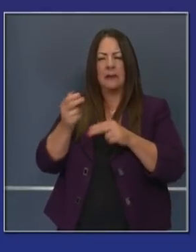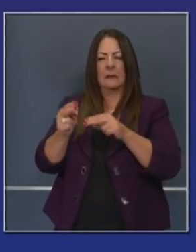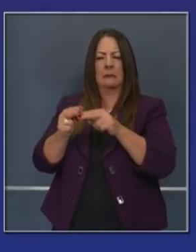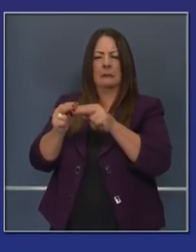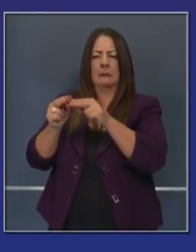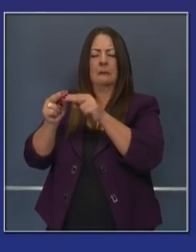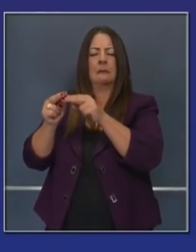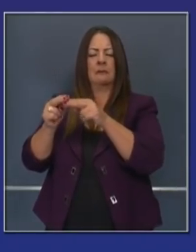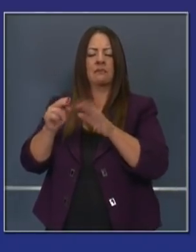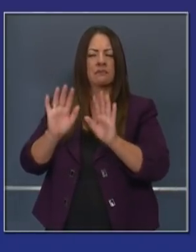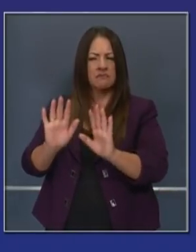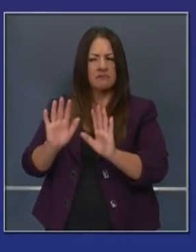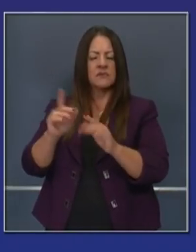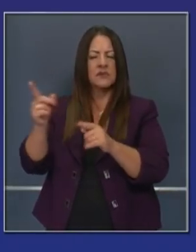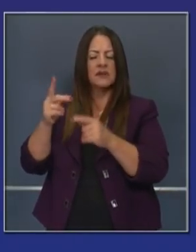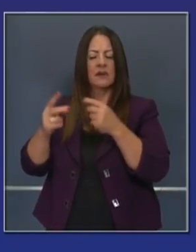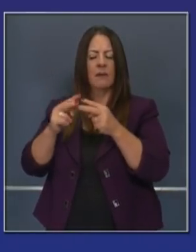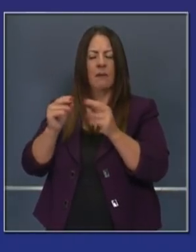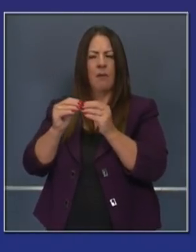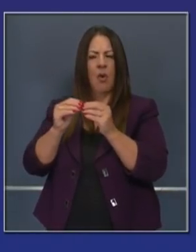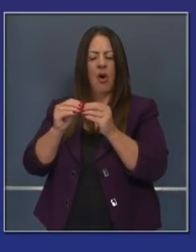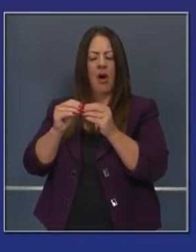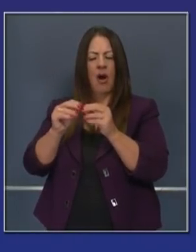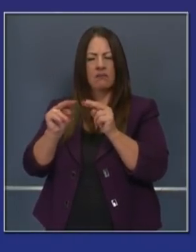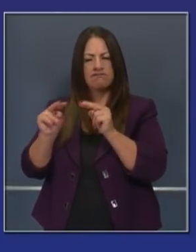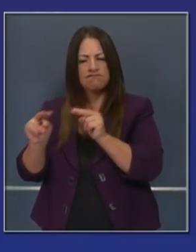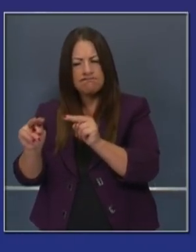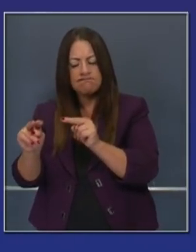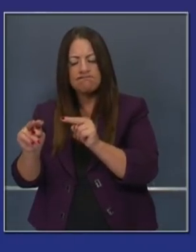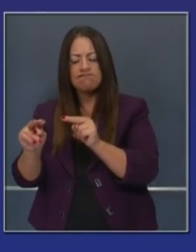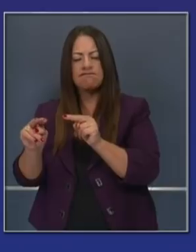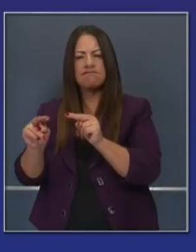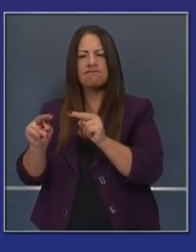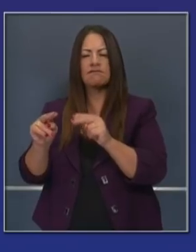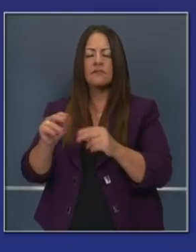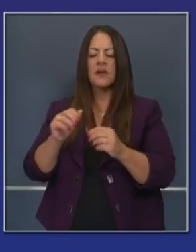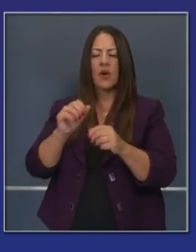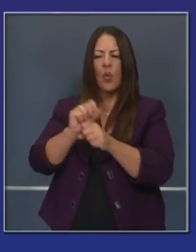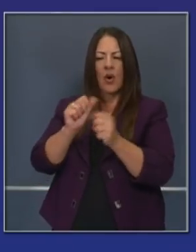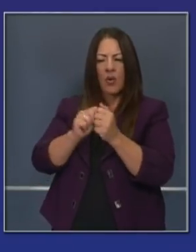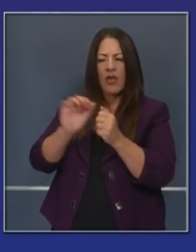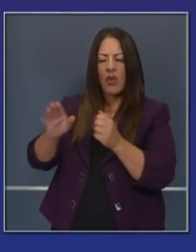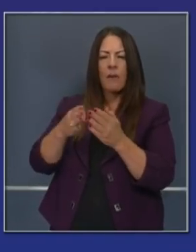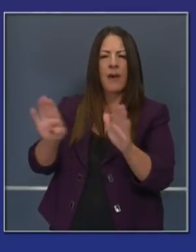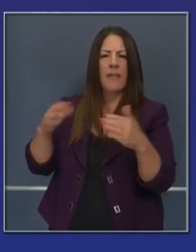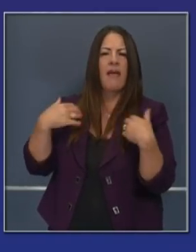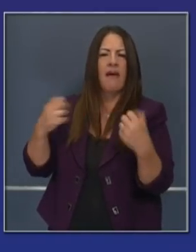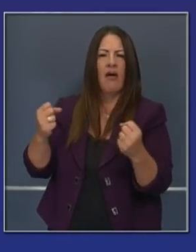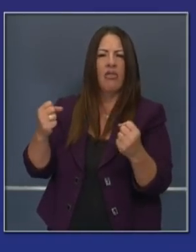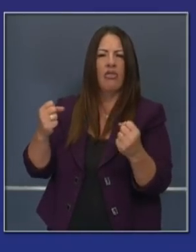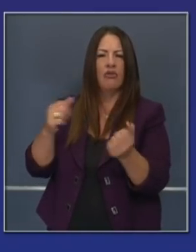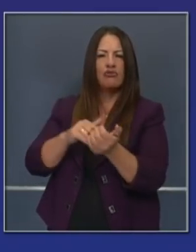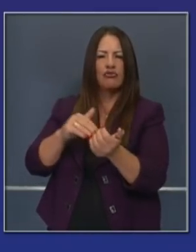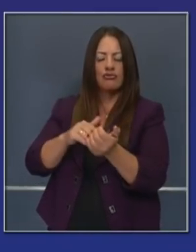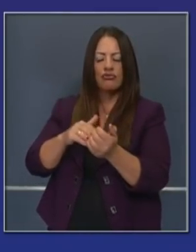WHAT WE REFER TO ONE NEAR SAN LUIS OB ISP O. WE ARE MONITORING MODEST INCREASES AS OF LATE.